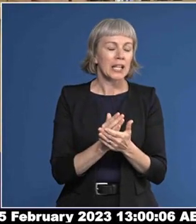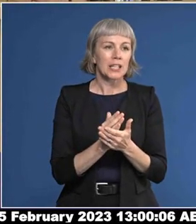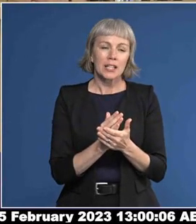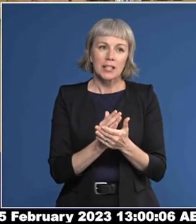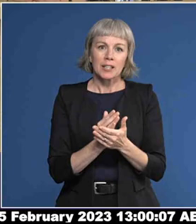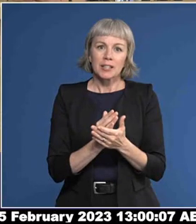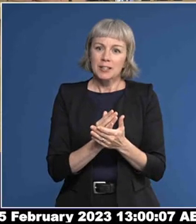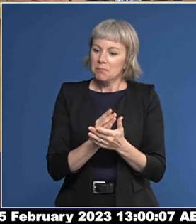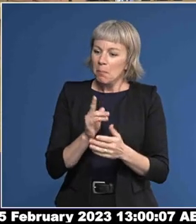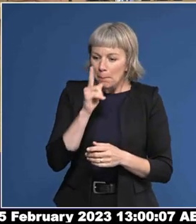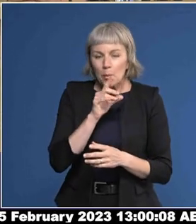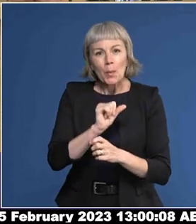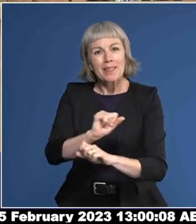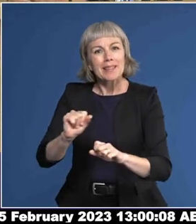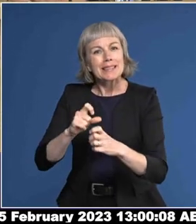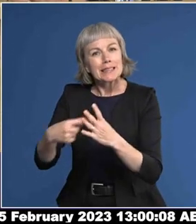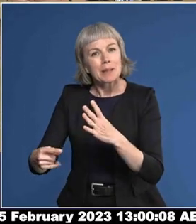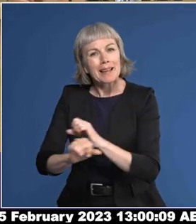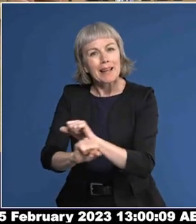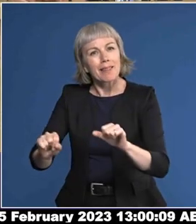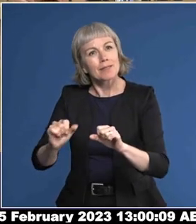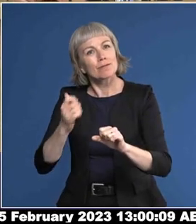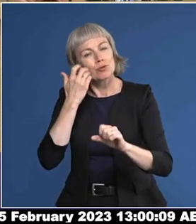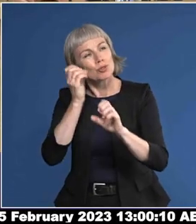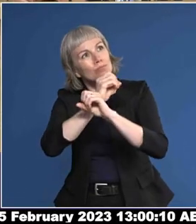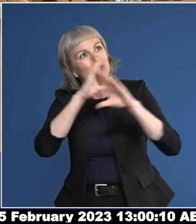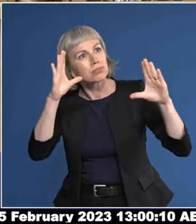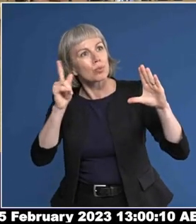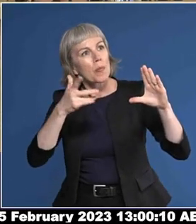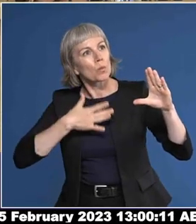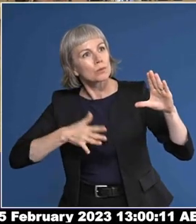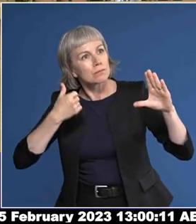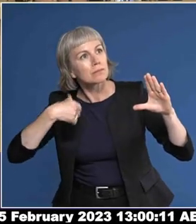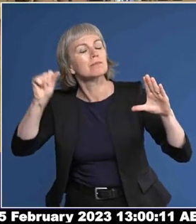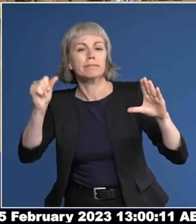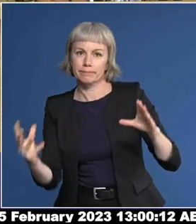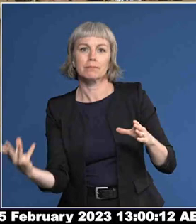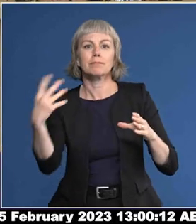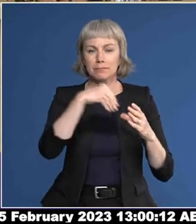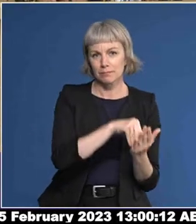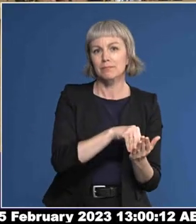are aligned with. In terms of the targeted plans that you referenced, I think that's a